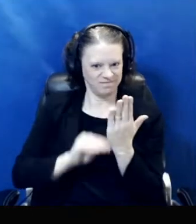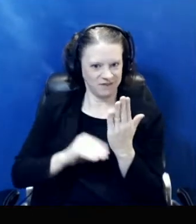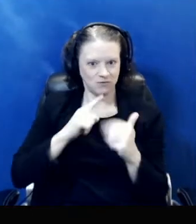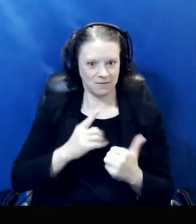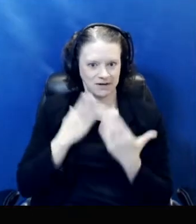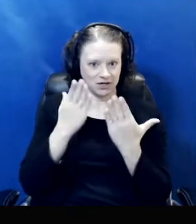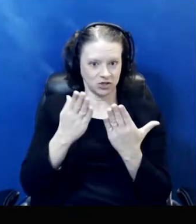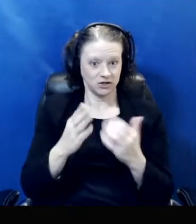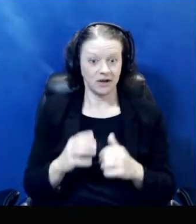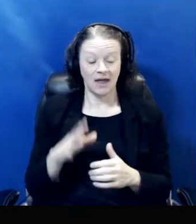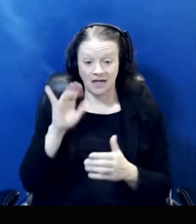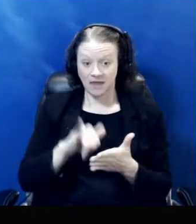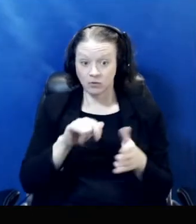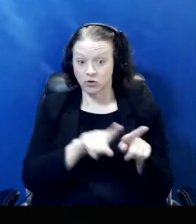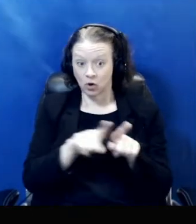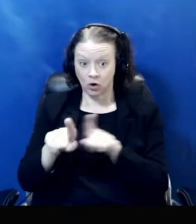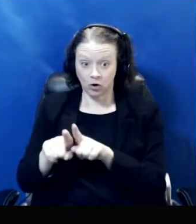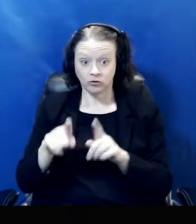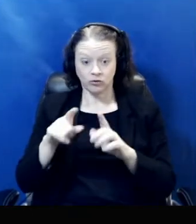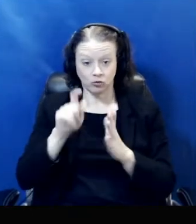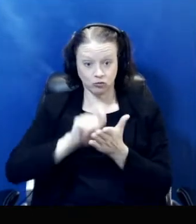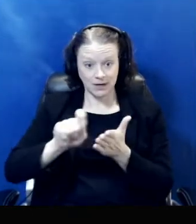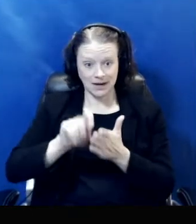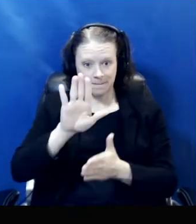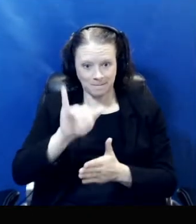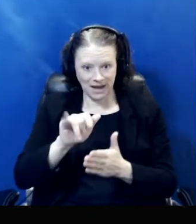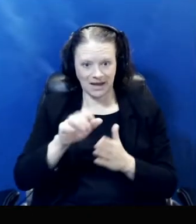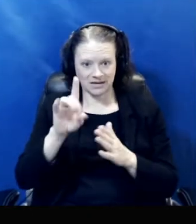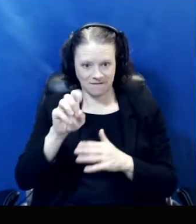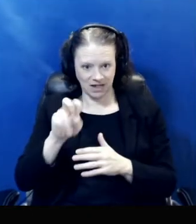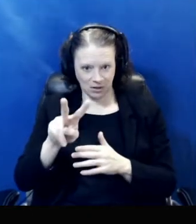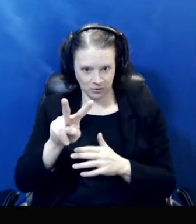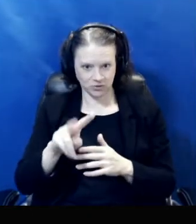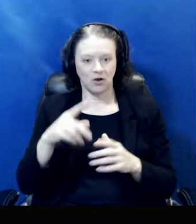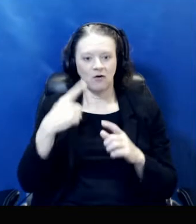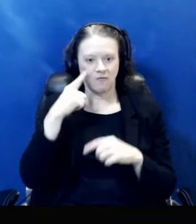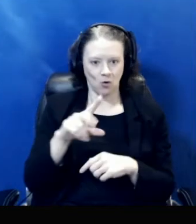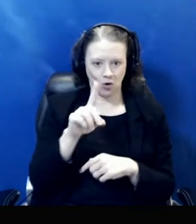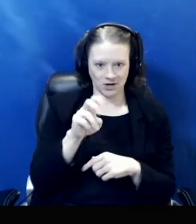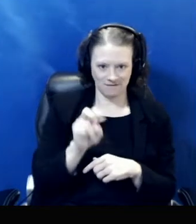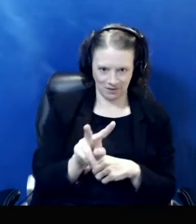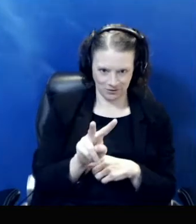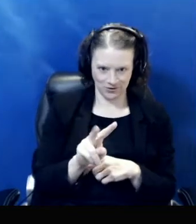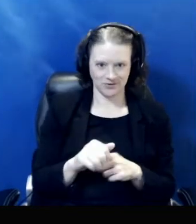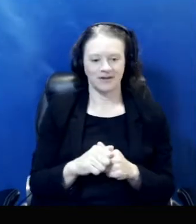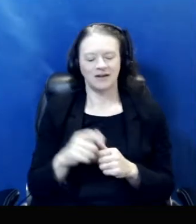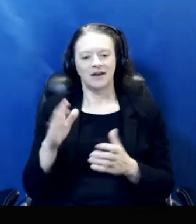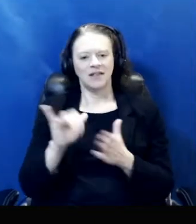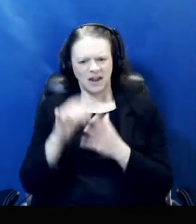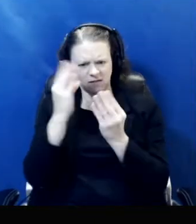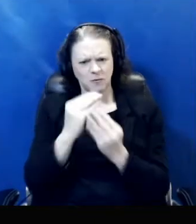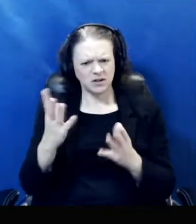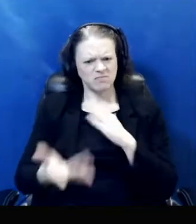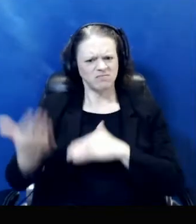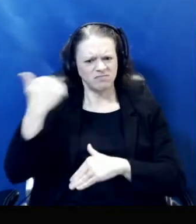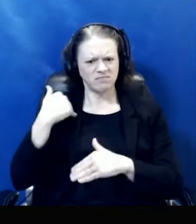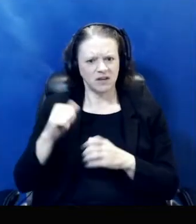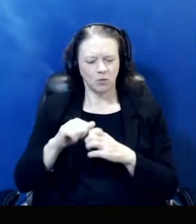A lot of the accessibility information that existed was coming from consumer groups, nonprofits or gamers with disabilities themselves,